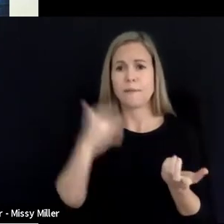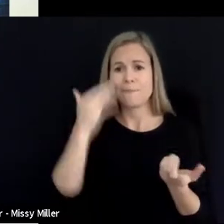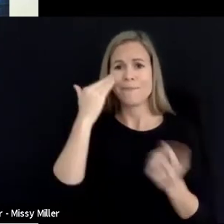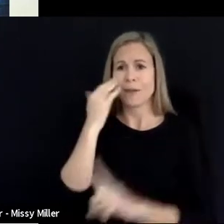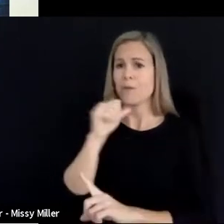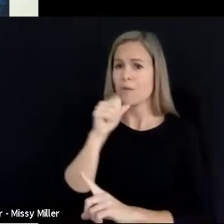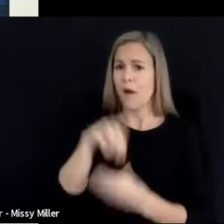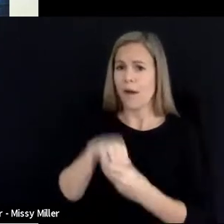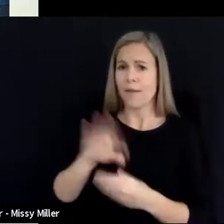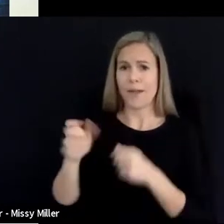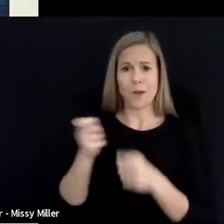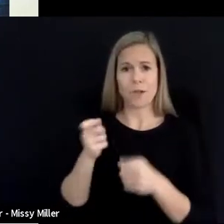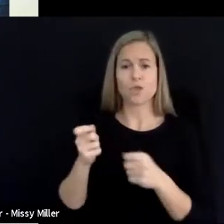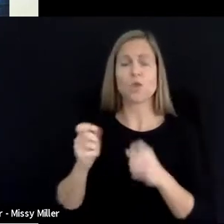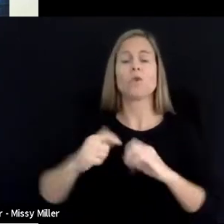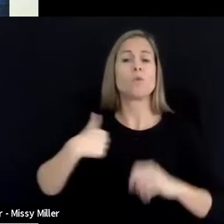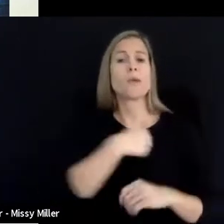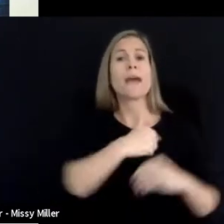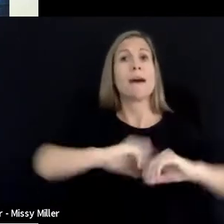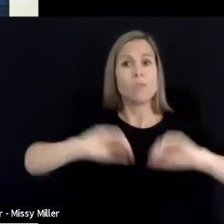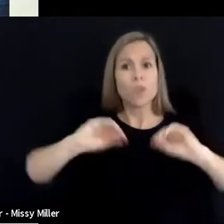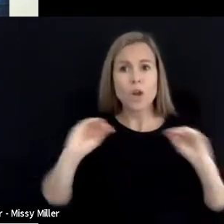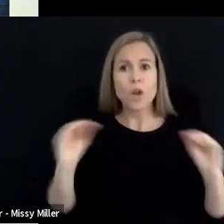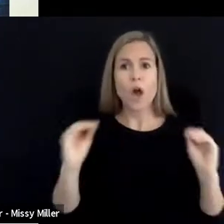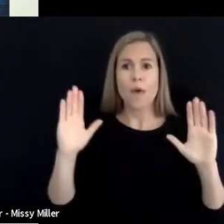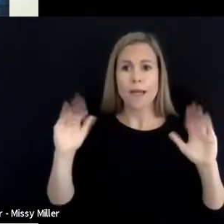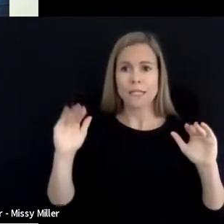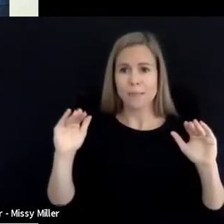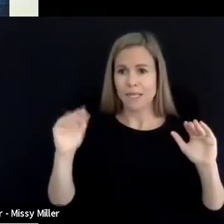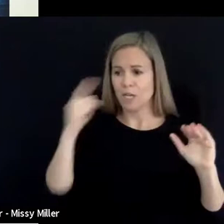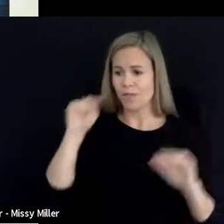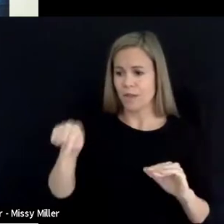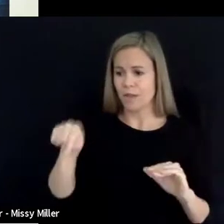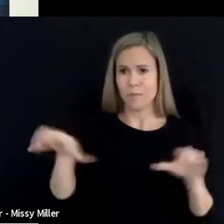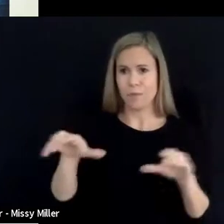we have no expectations then for them to do anything different. I mean, this is just the way they are